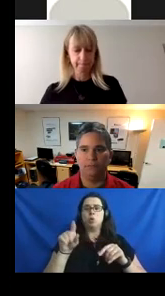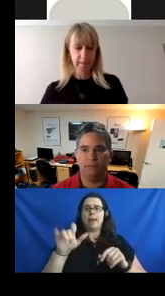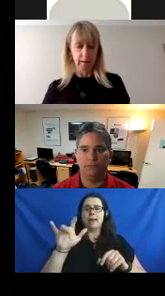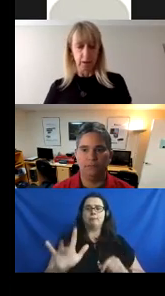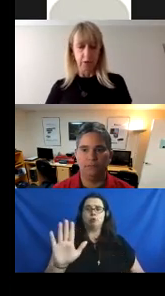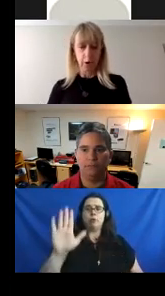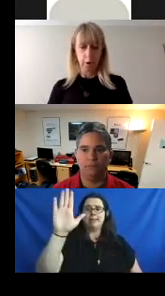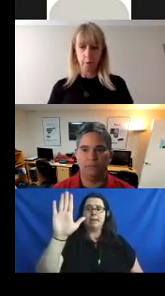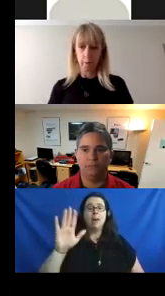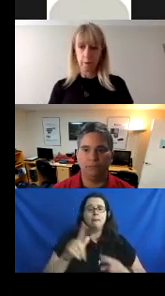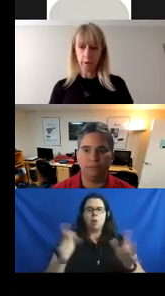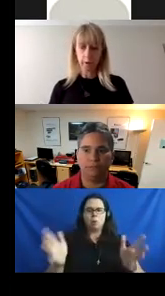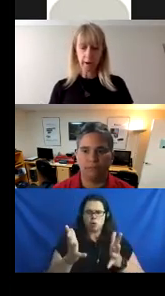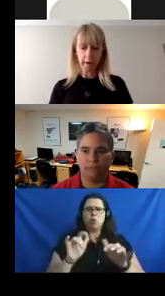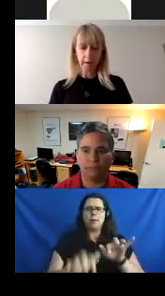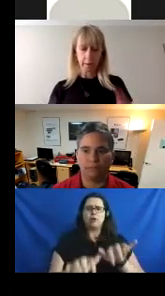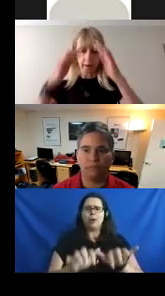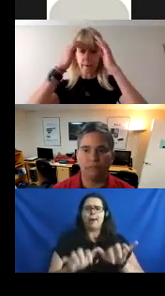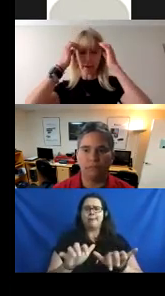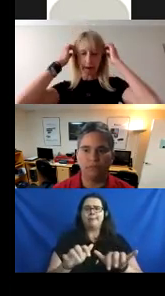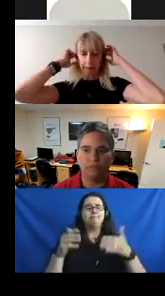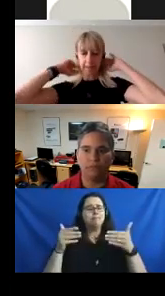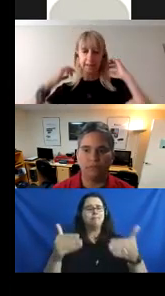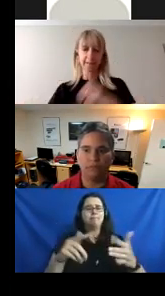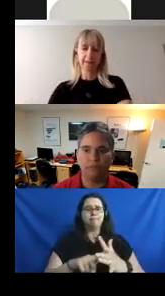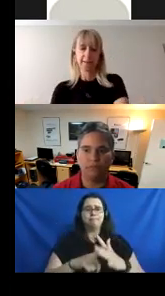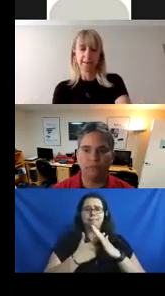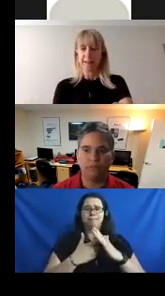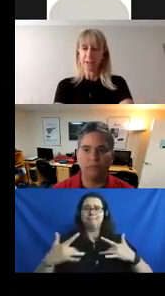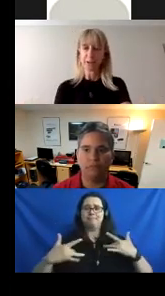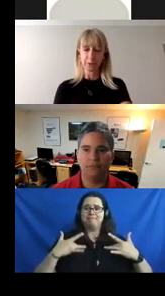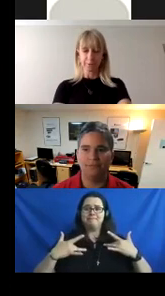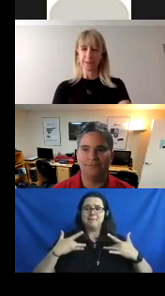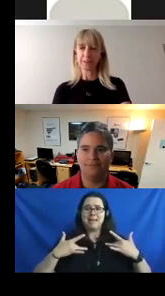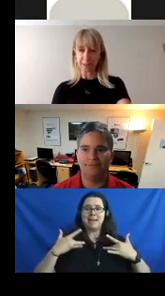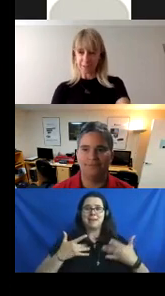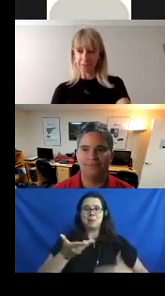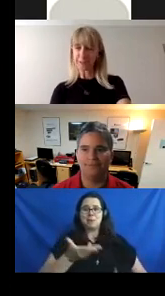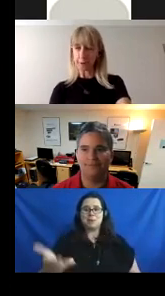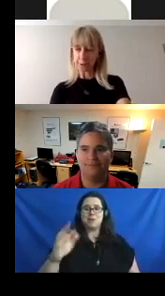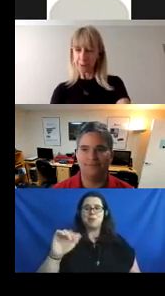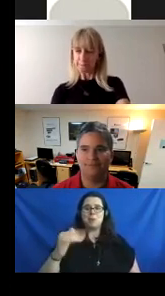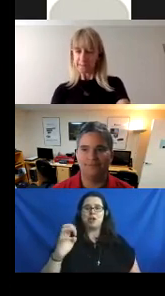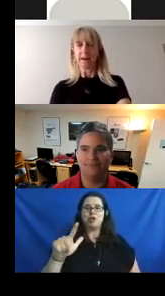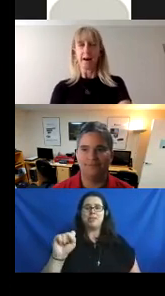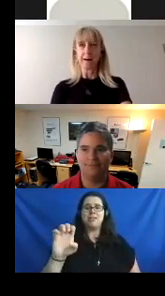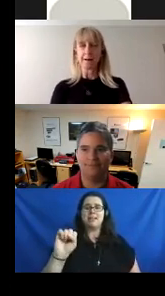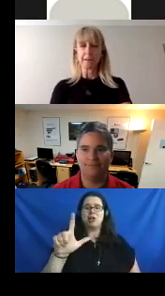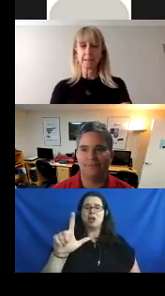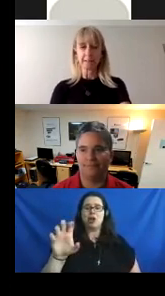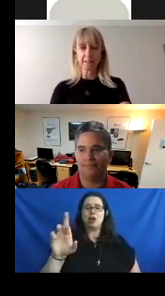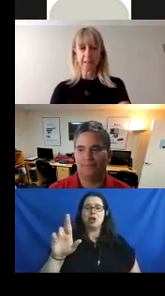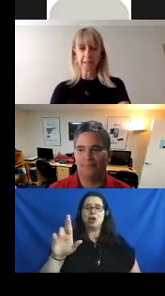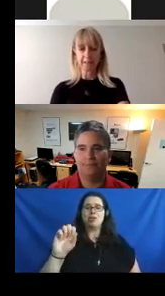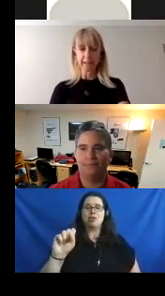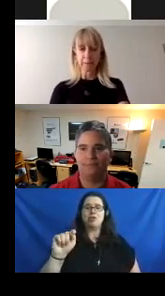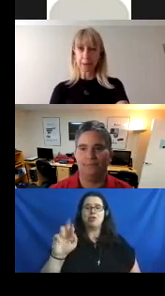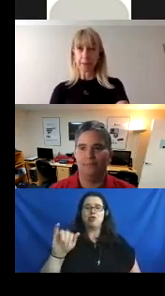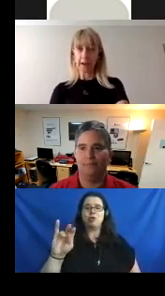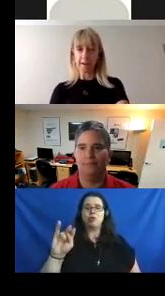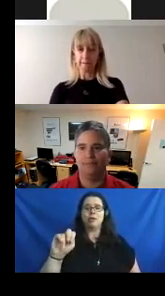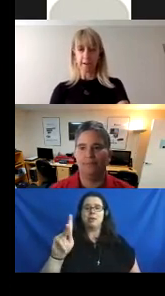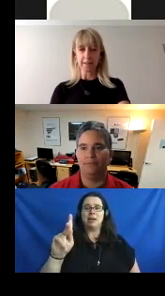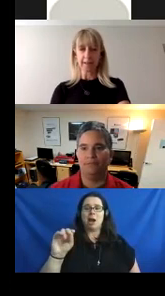I AM EXCITED TO INTRODUCE RACHAEL SESSLER TRINKOWSKY.